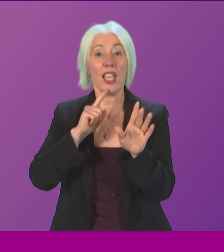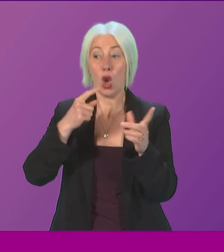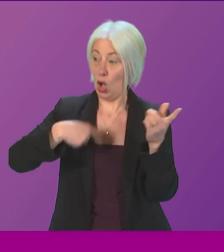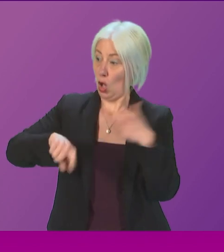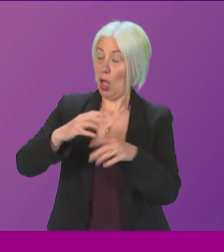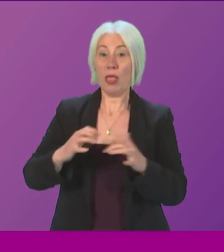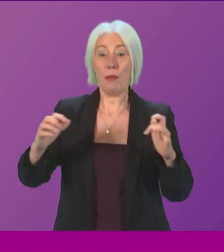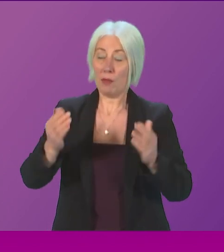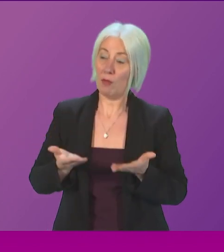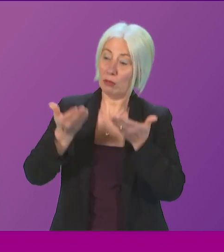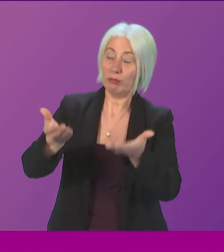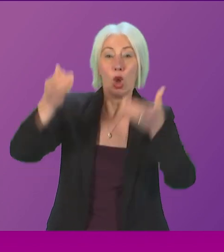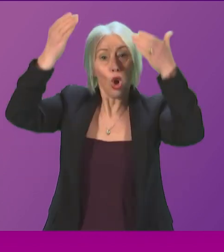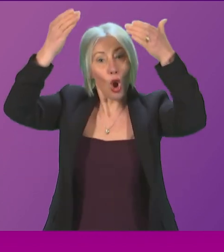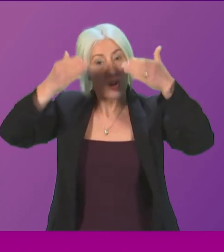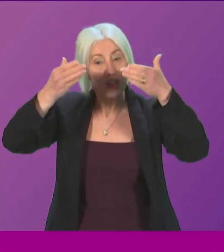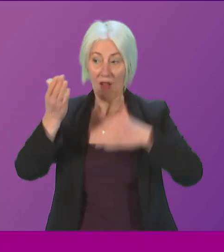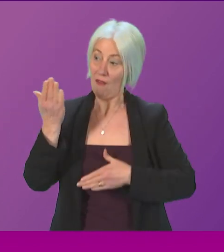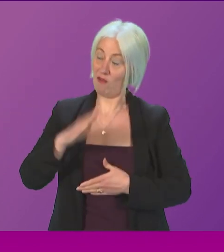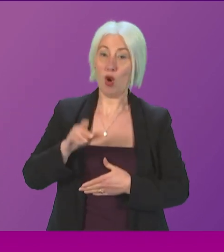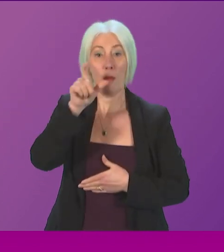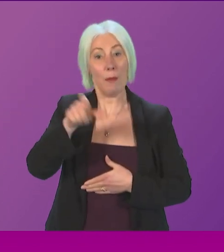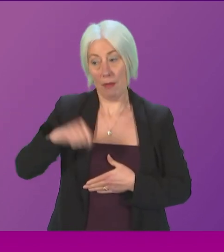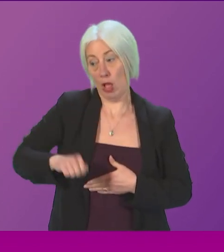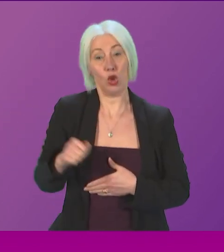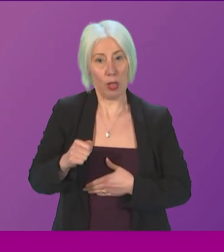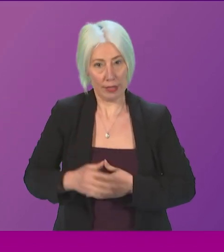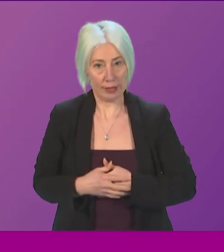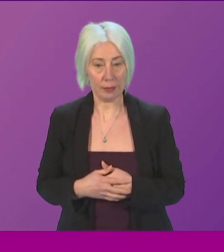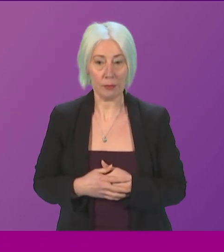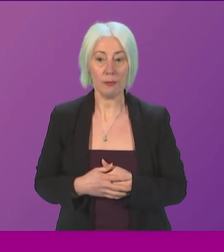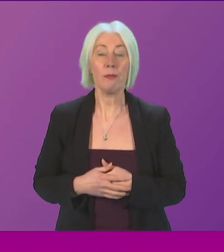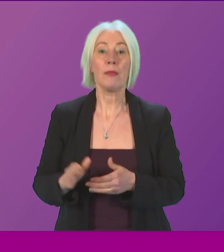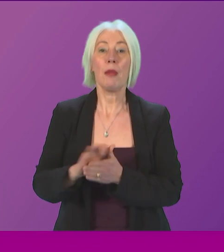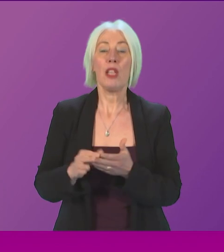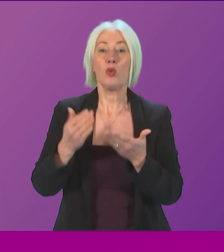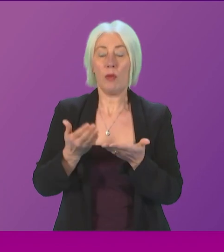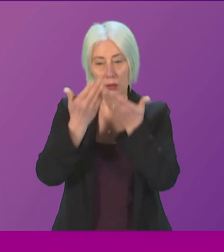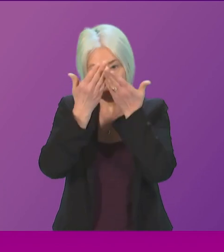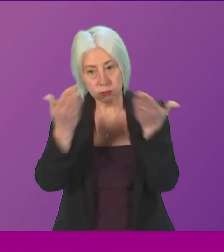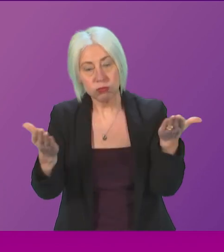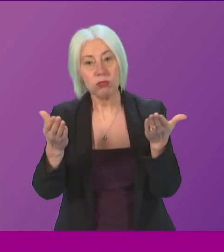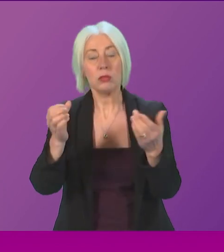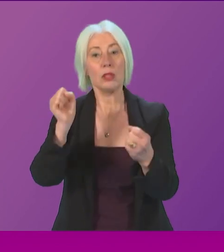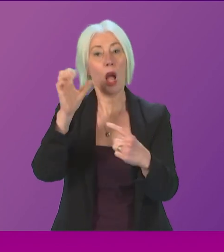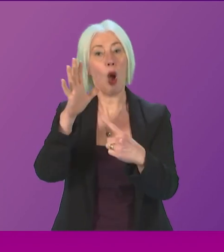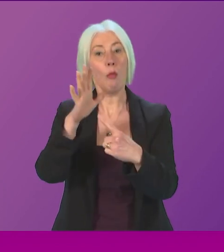coronation gifts on behalf of the people of Scotland. In doing so, we will be marking a further important constitutional milestone, but we